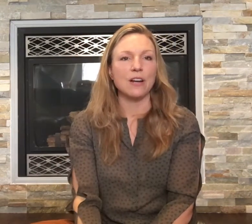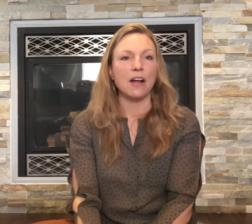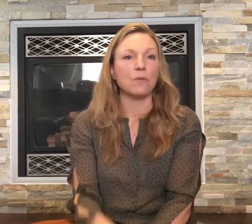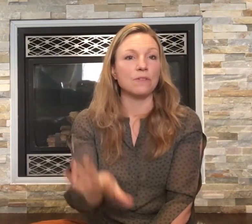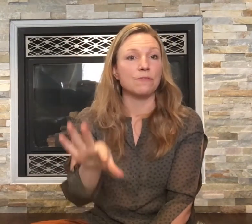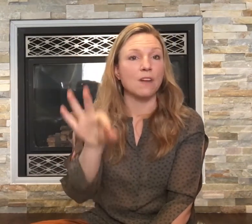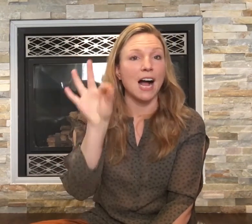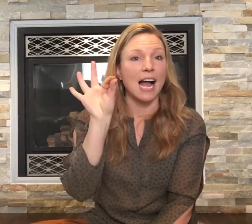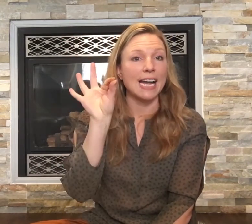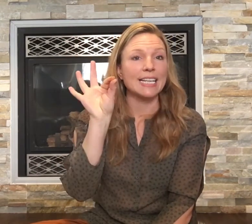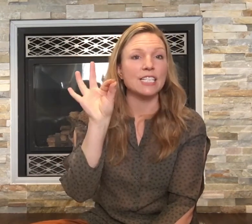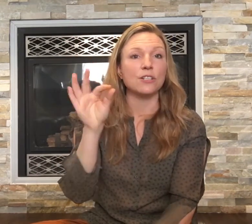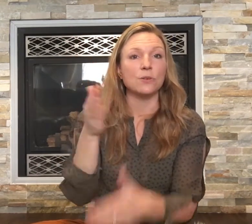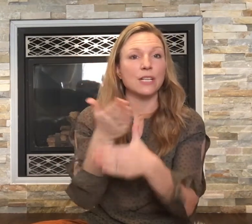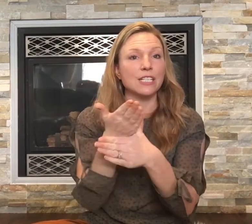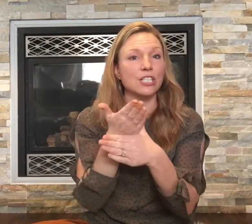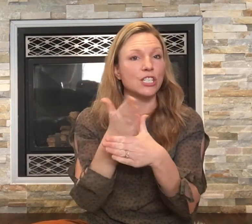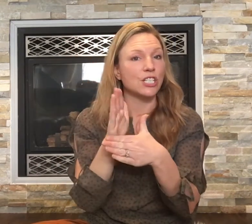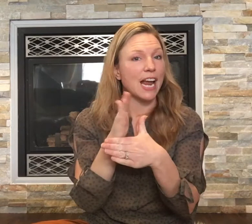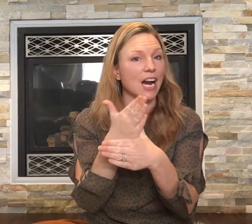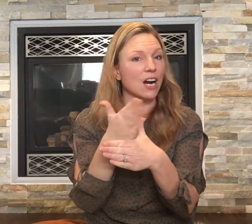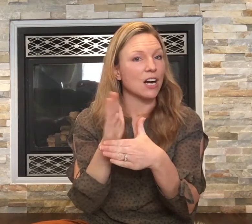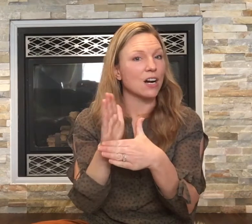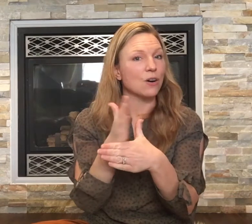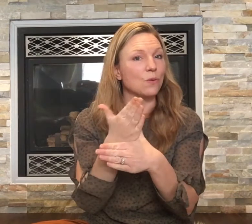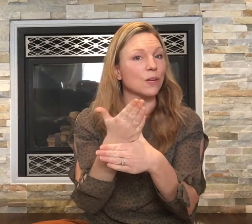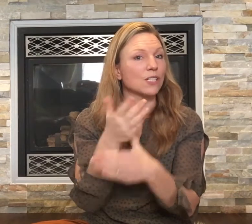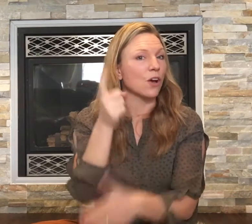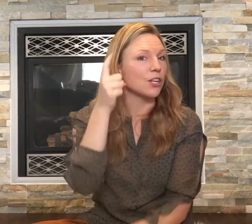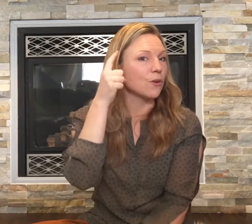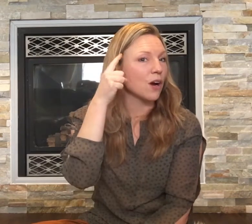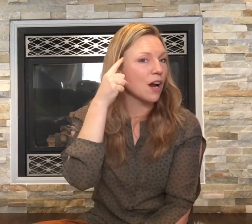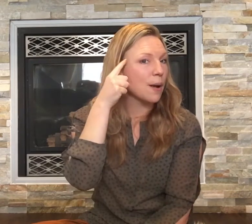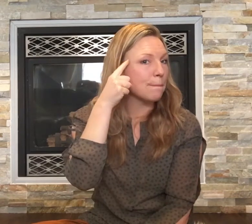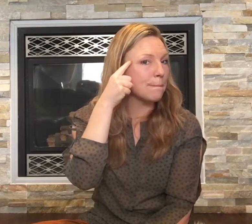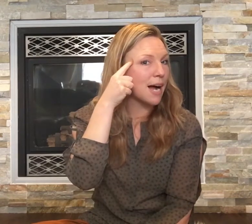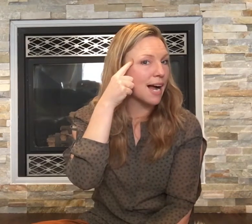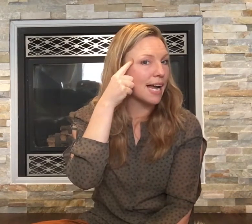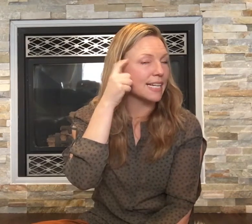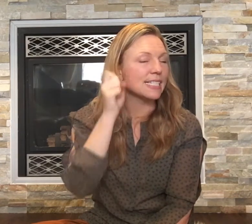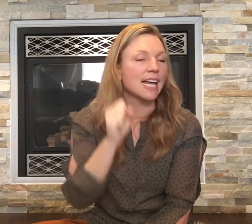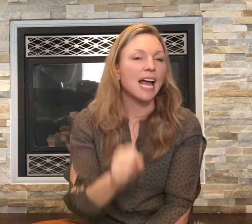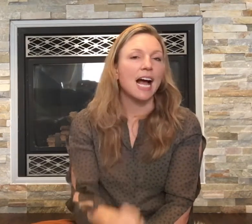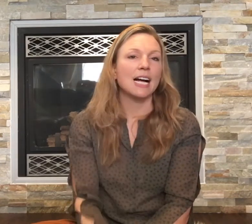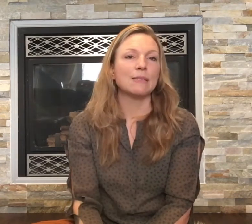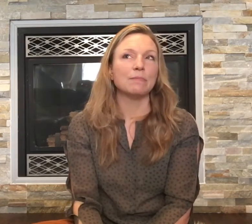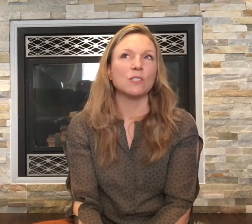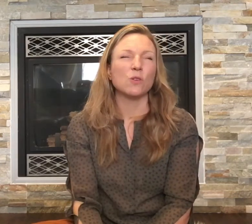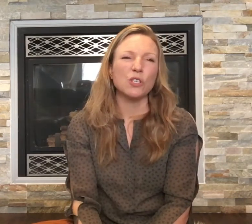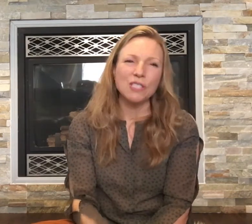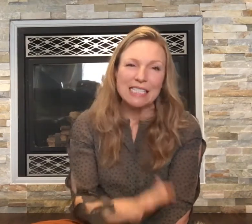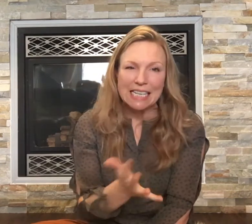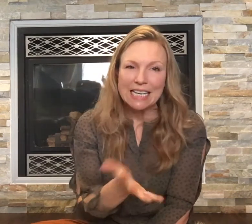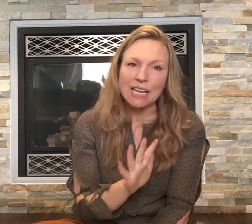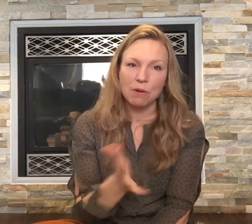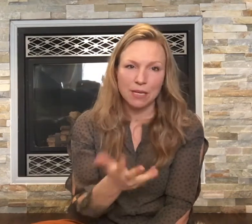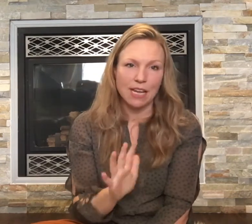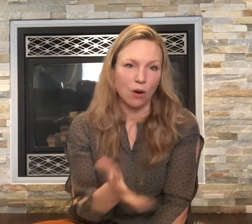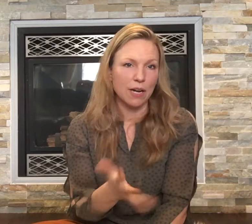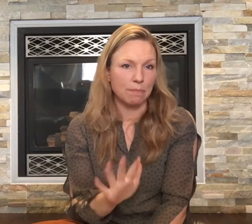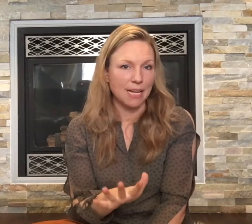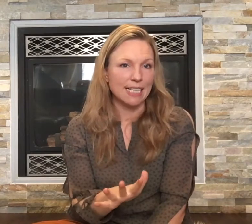I will FIND, you can SHARE what's on your MIND. So, you'll see, they repeat that quite a bit,